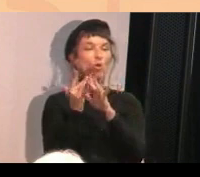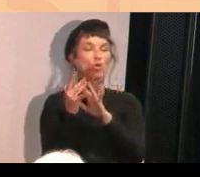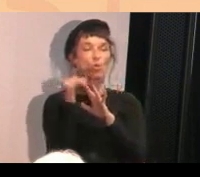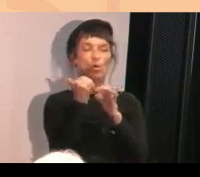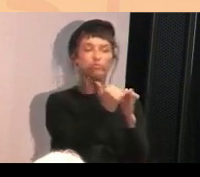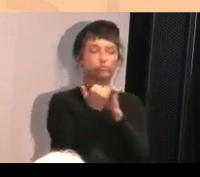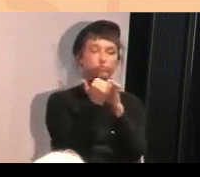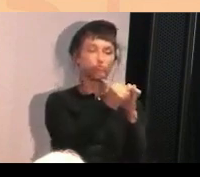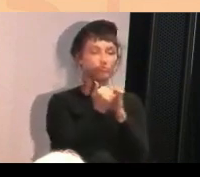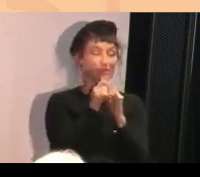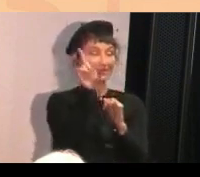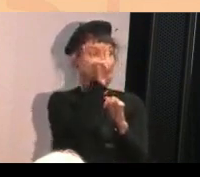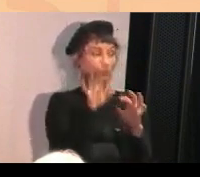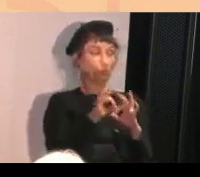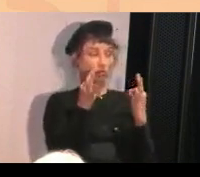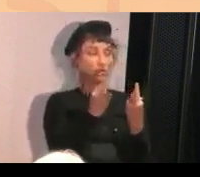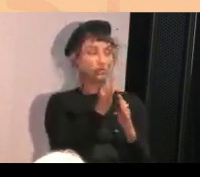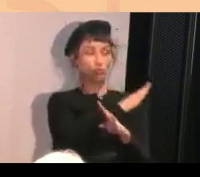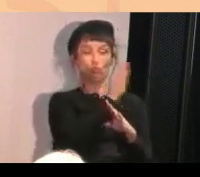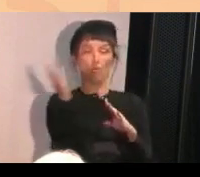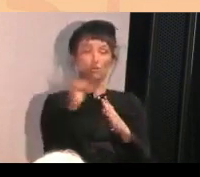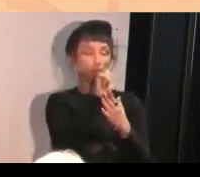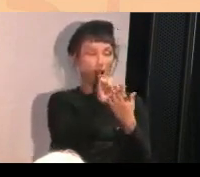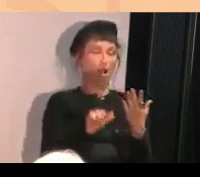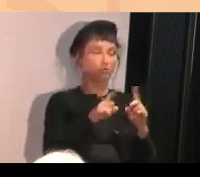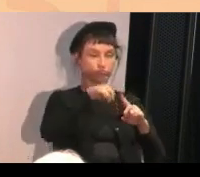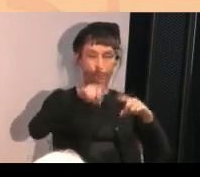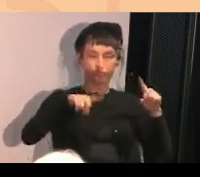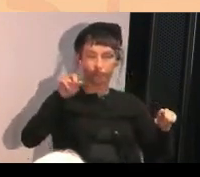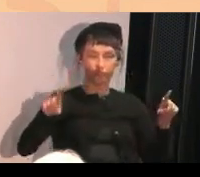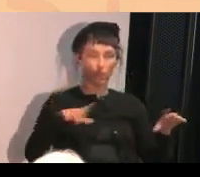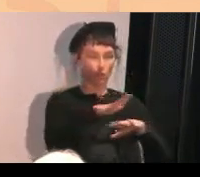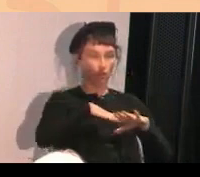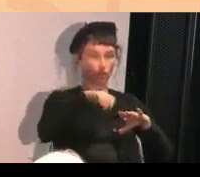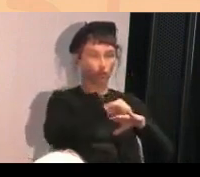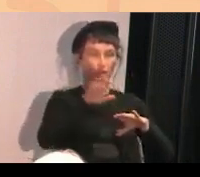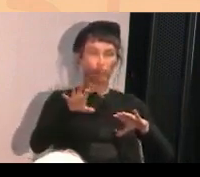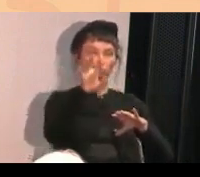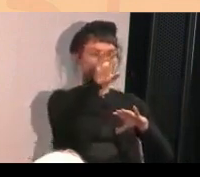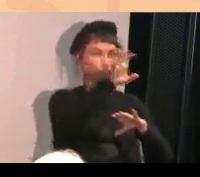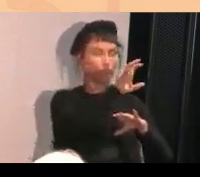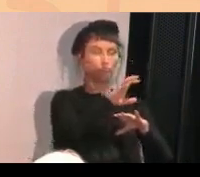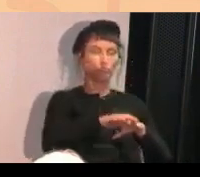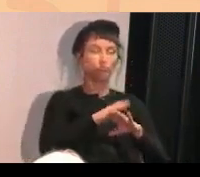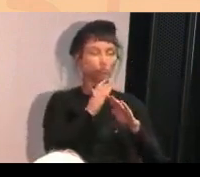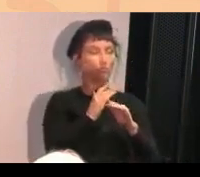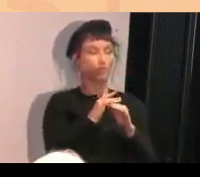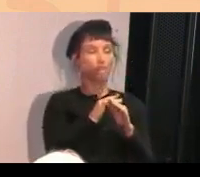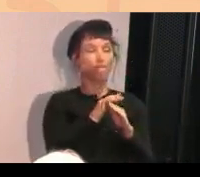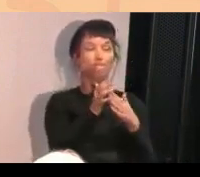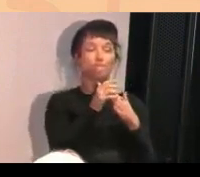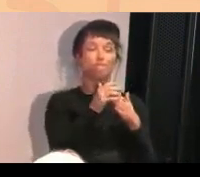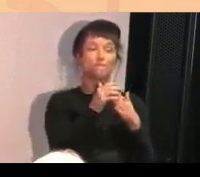organizations across art forms and regions underpinned by community decision making and